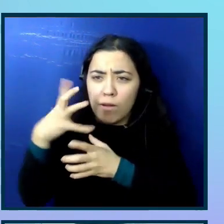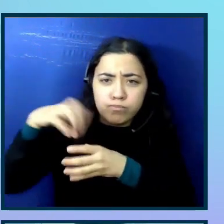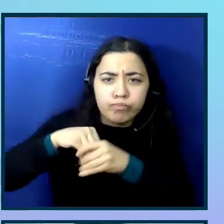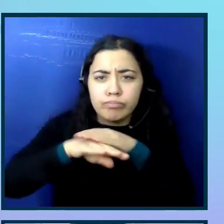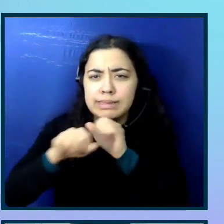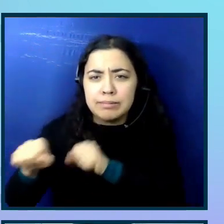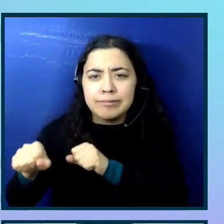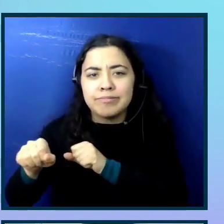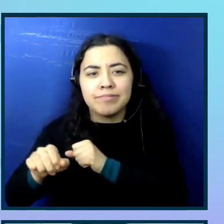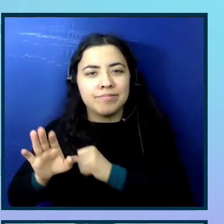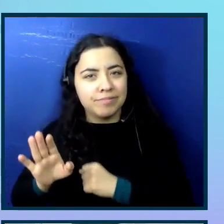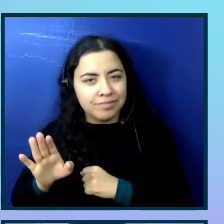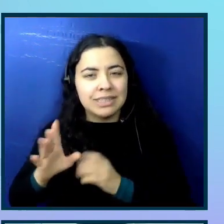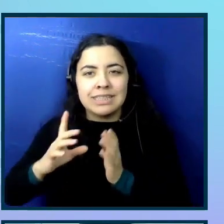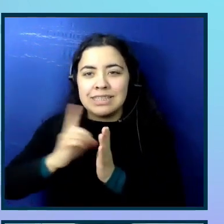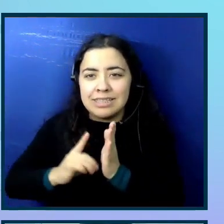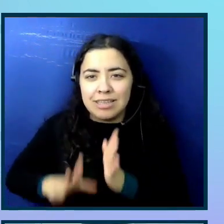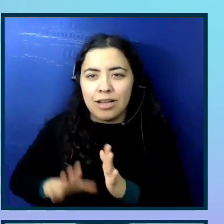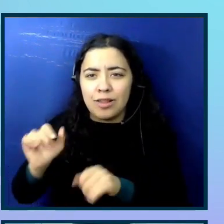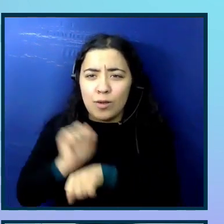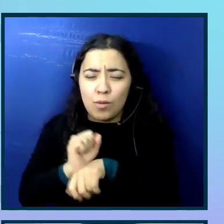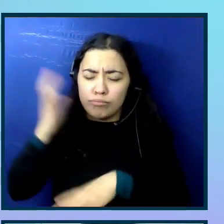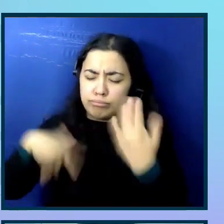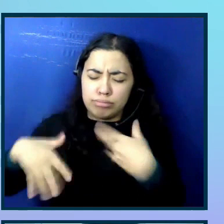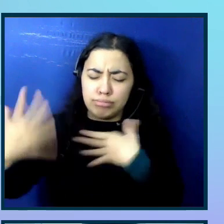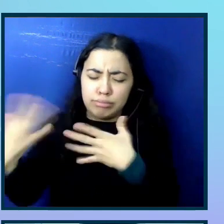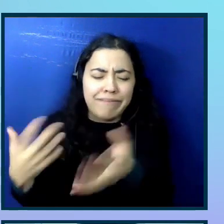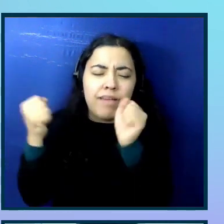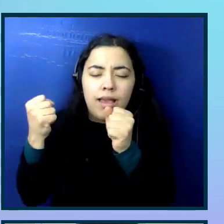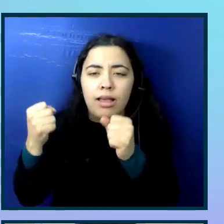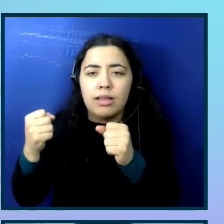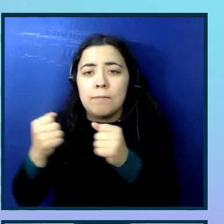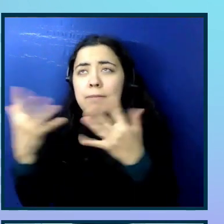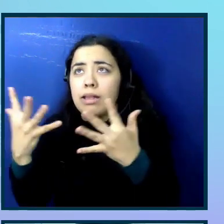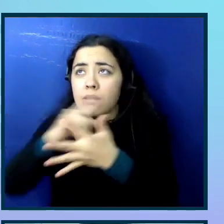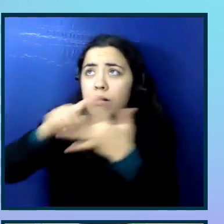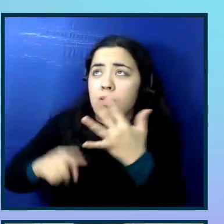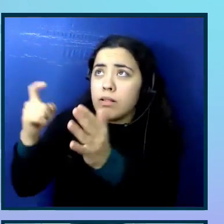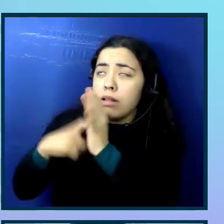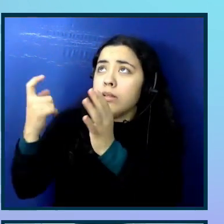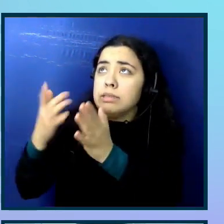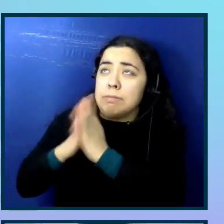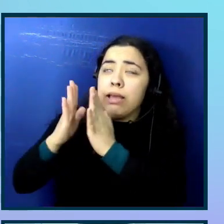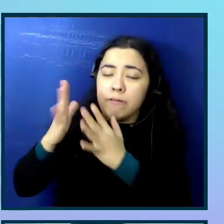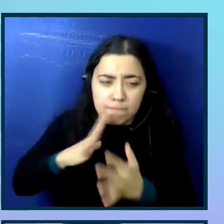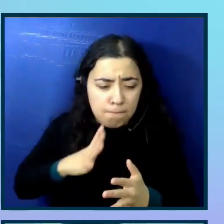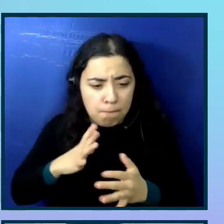And our designers work at a breakneck pace. They move fast and juggle many requirements. And that means that accessibility testing